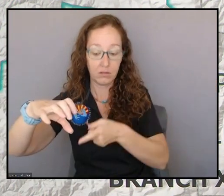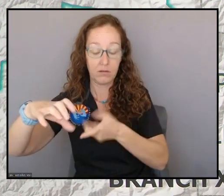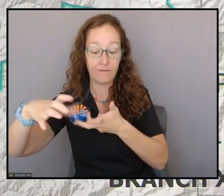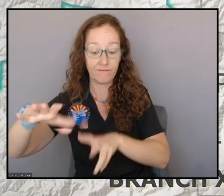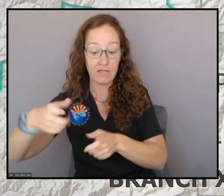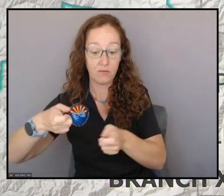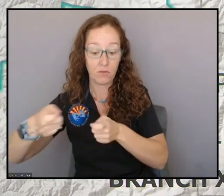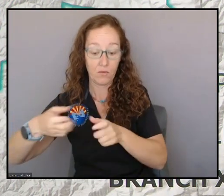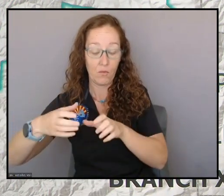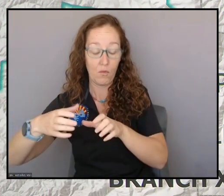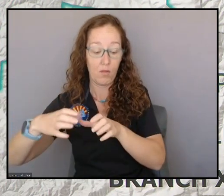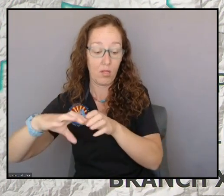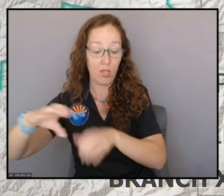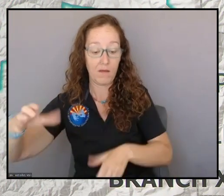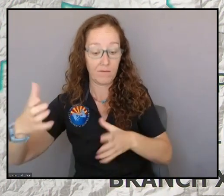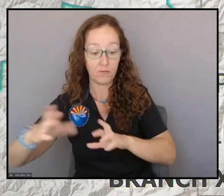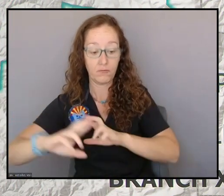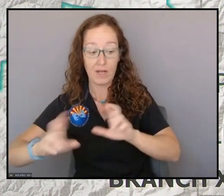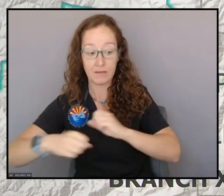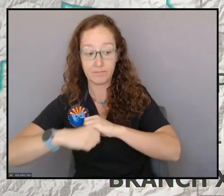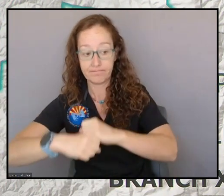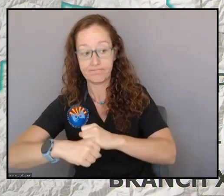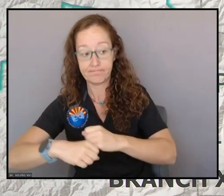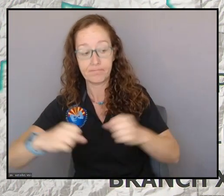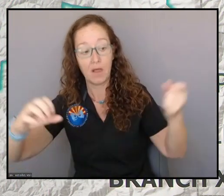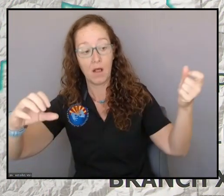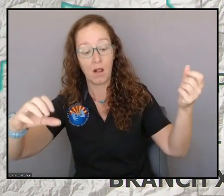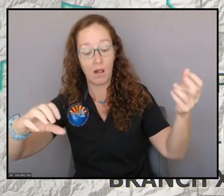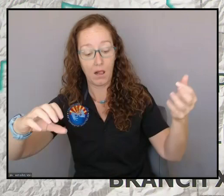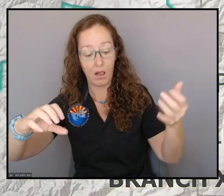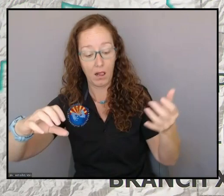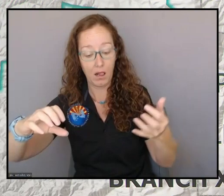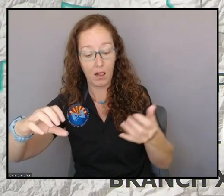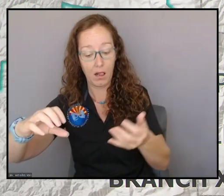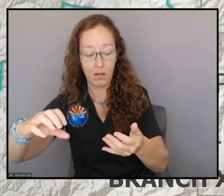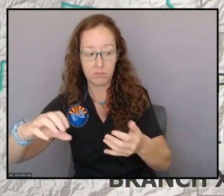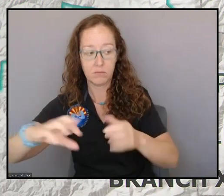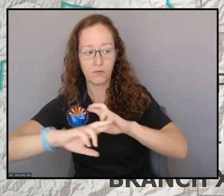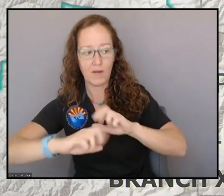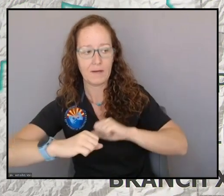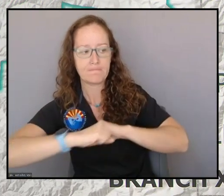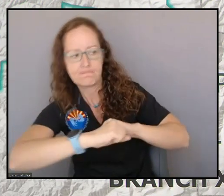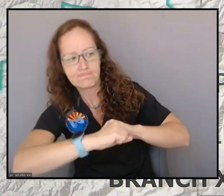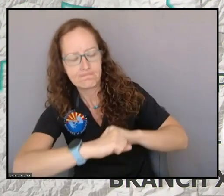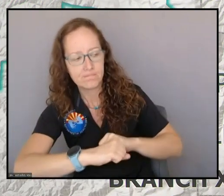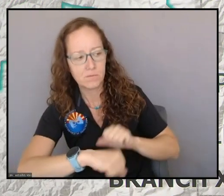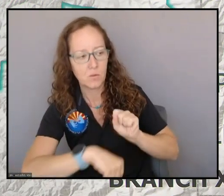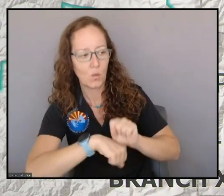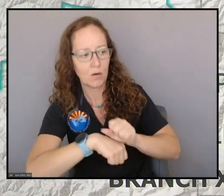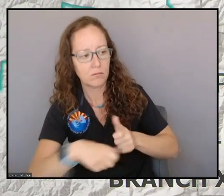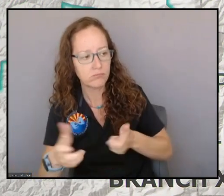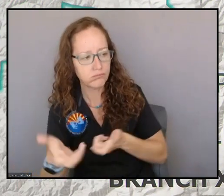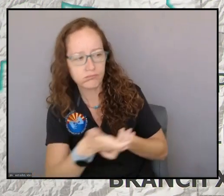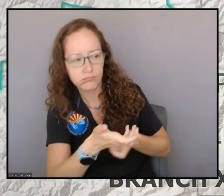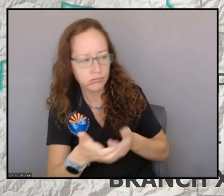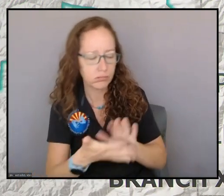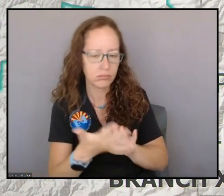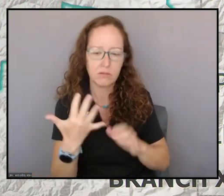ready to defend in the event that the fire actually gets to those. Moving up into the Hamilton Mesa, where that